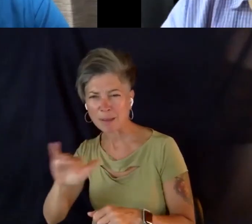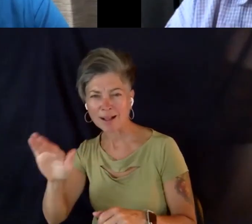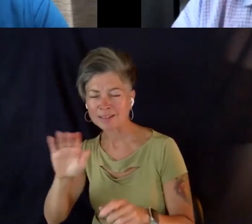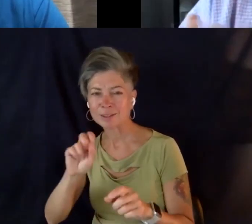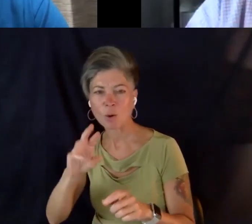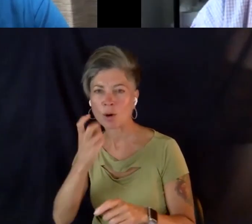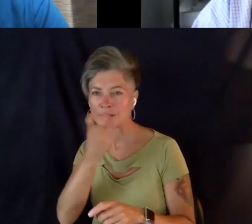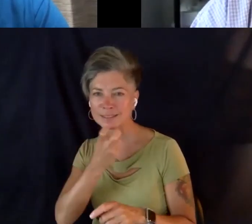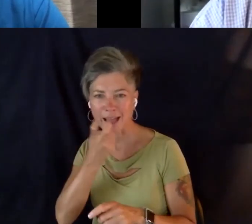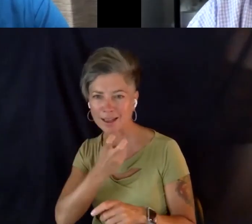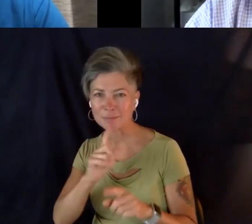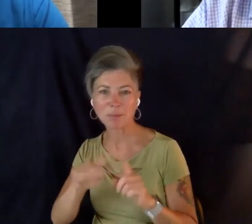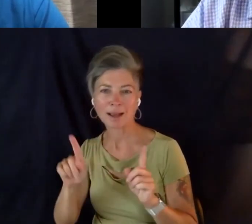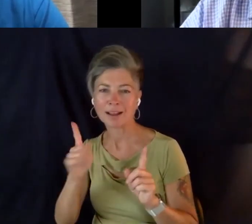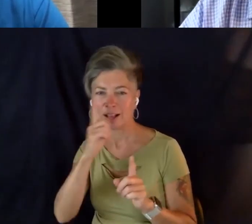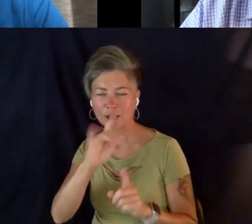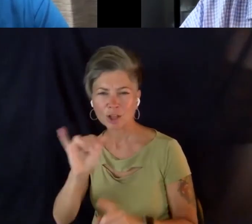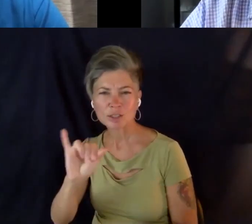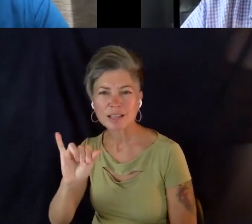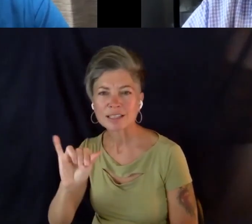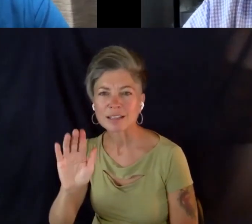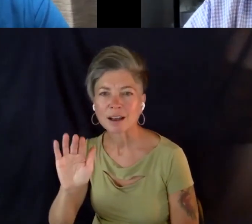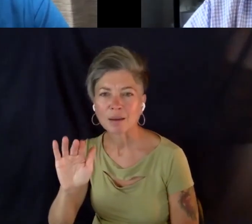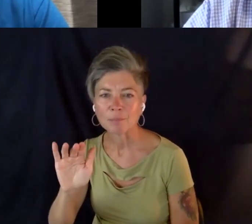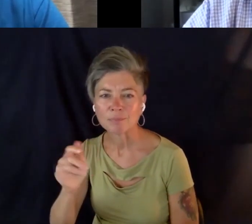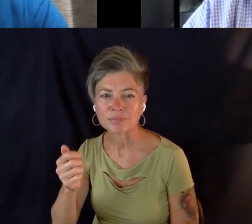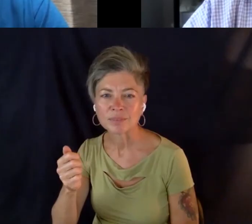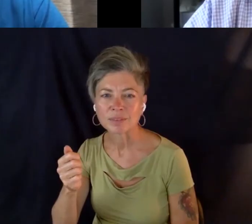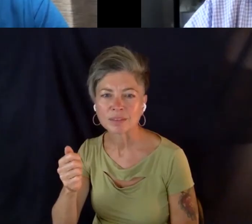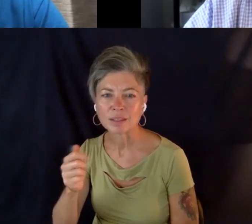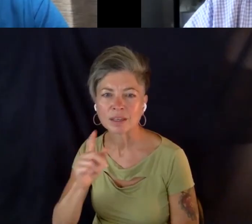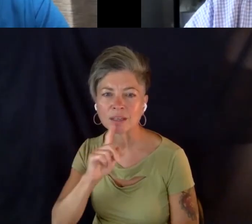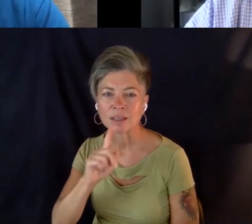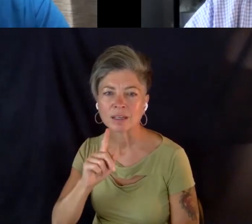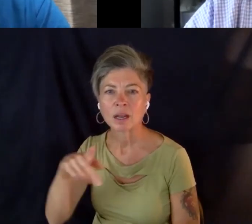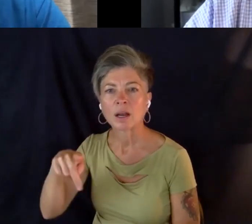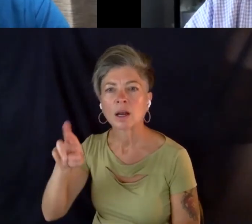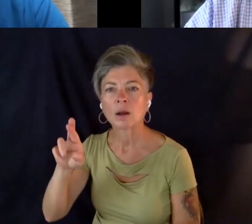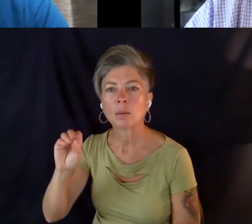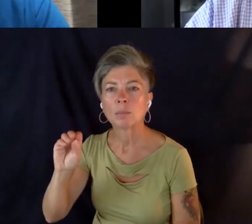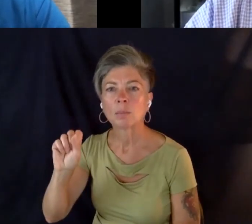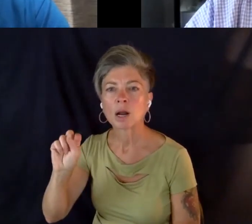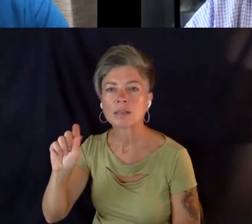so it looks like it's a prostate cancer drug that blocks the receptors.